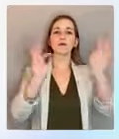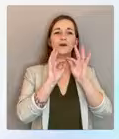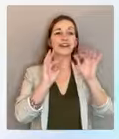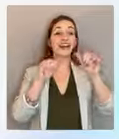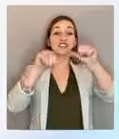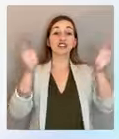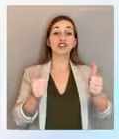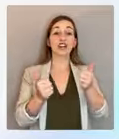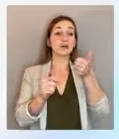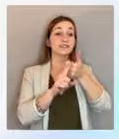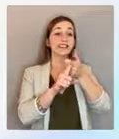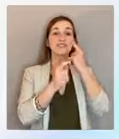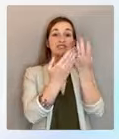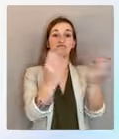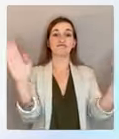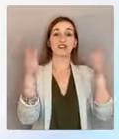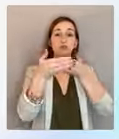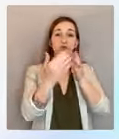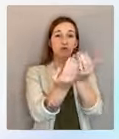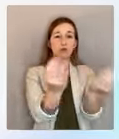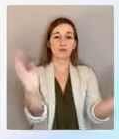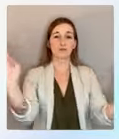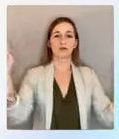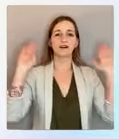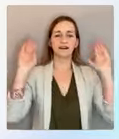was how important the shape of the arena was. Here you can see that the slope of the arena